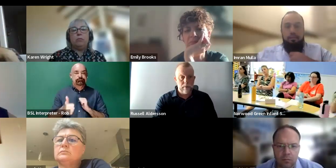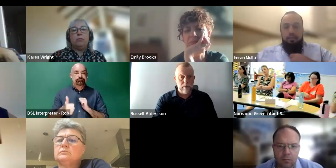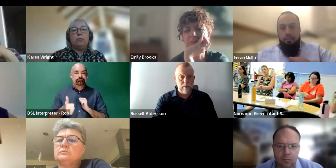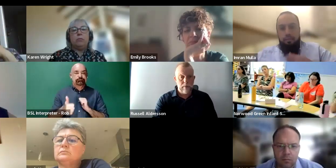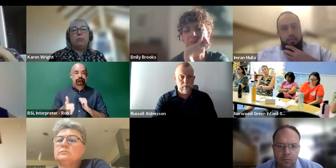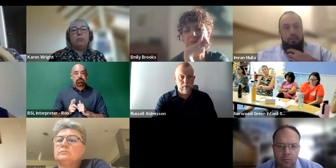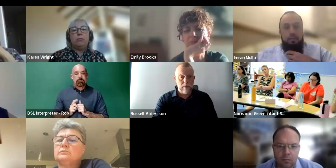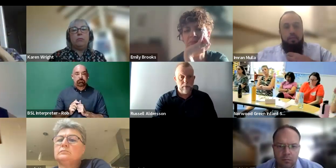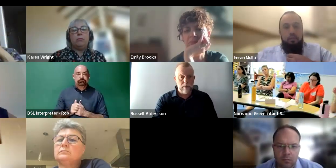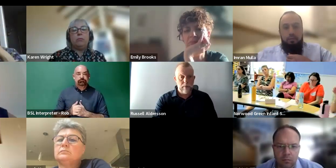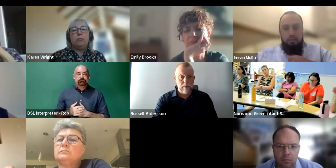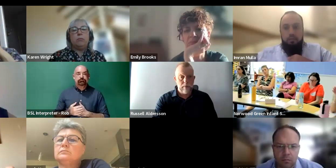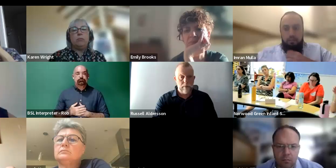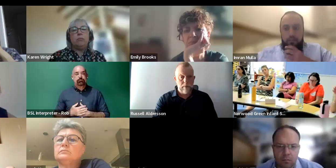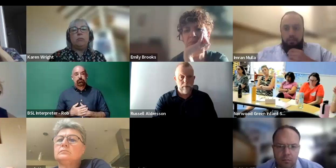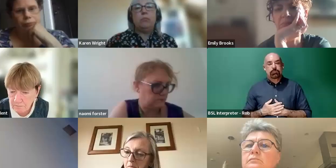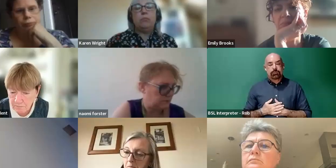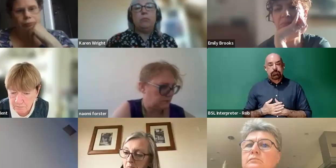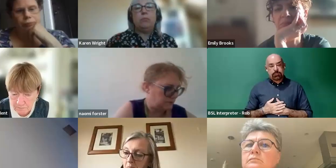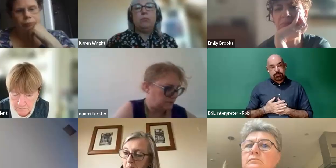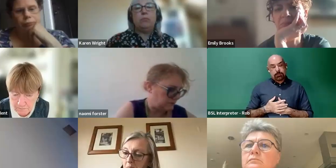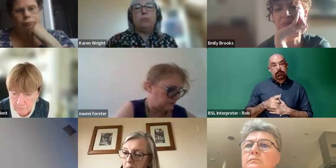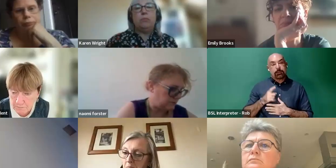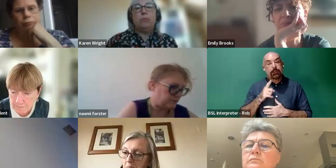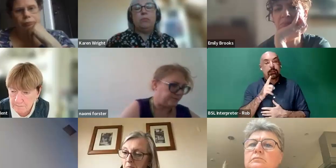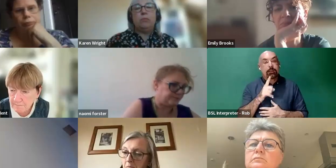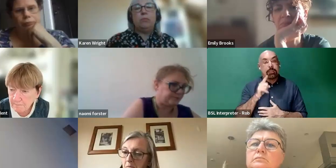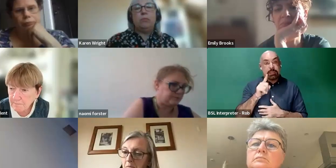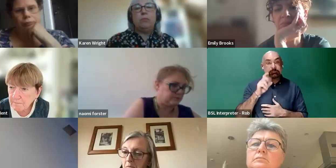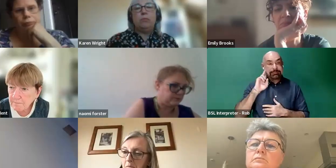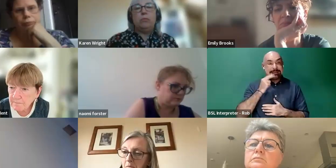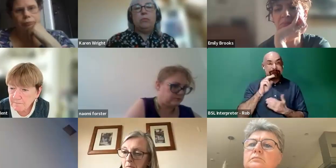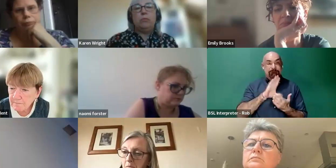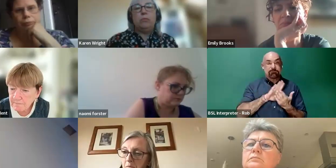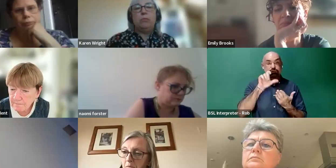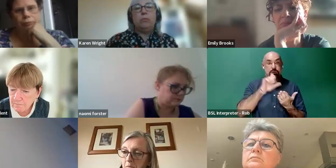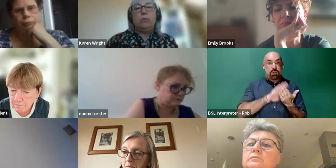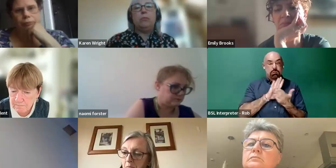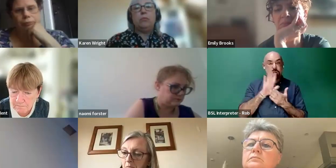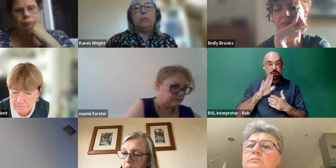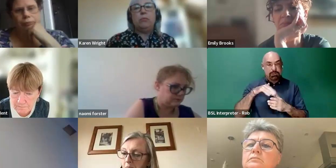on the BATOD website as well, whenever it is finally published.